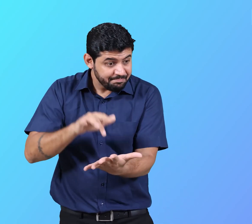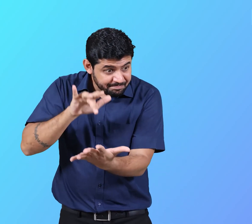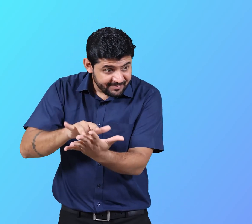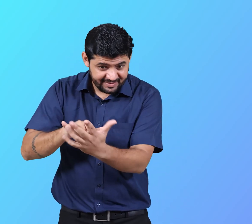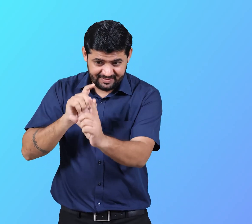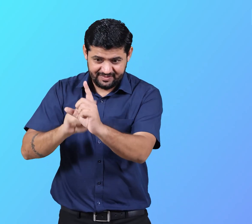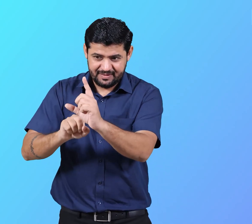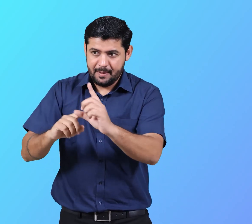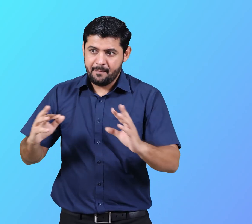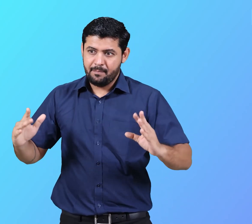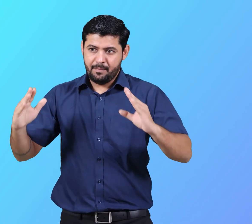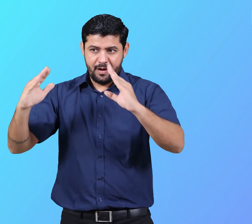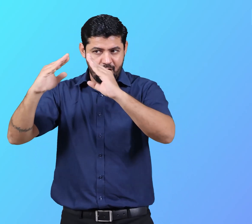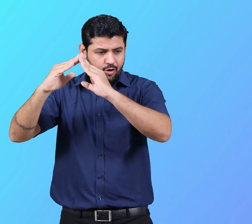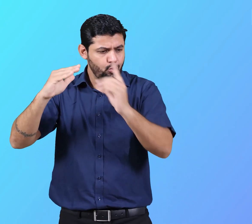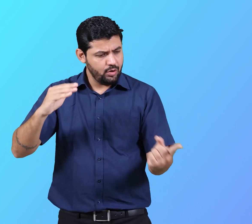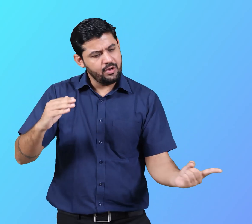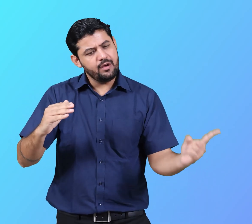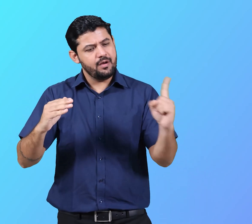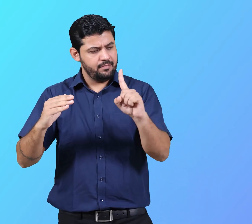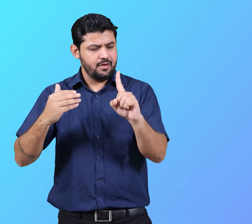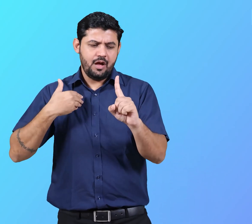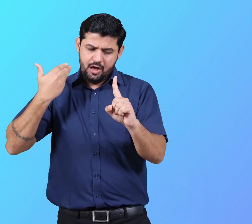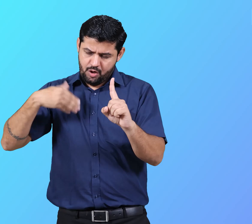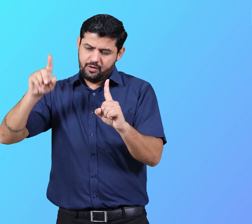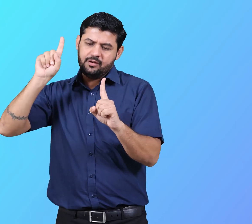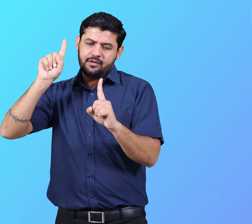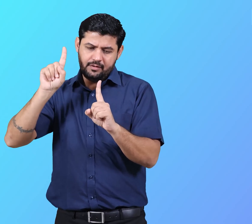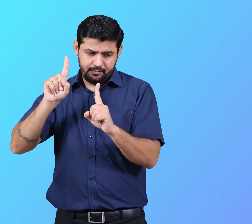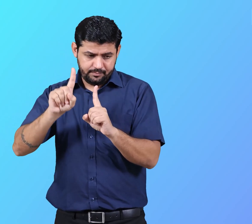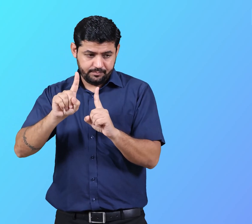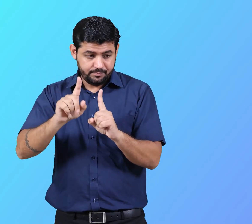Be ready tomorrow morning and come up on Mount Sinai. Stand before me there on the top of the mountain.